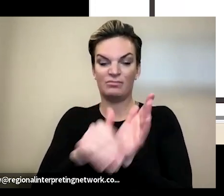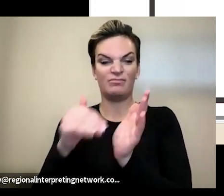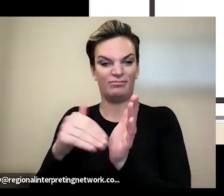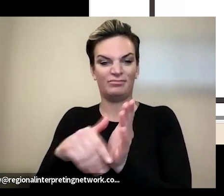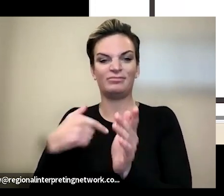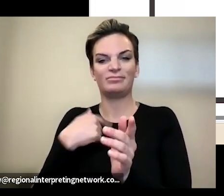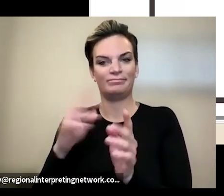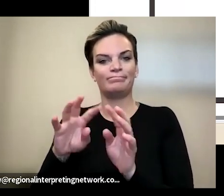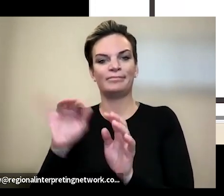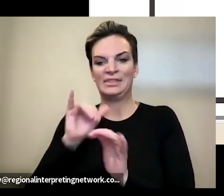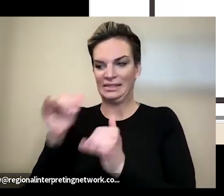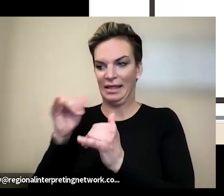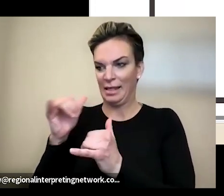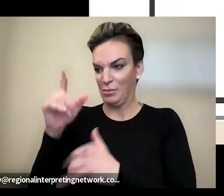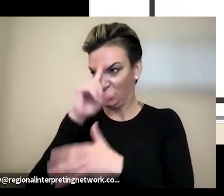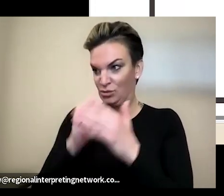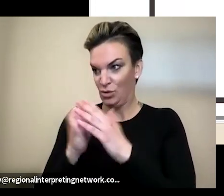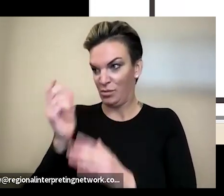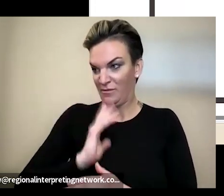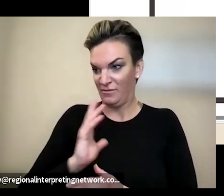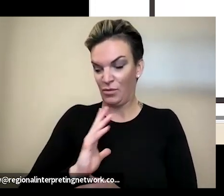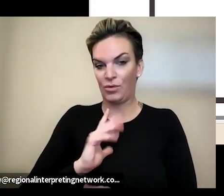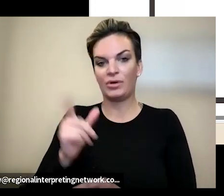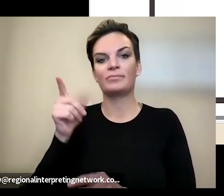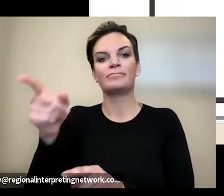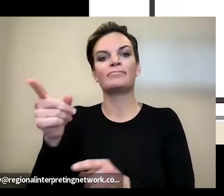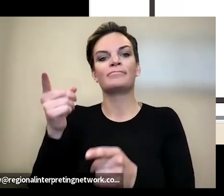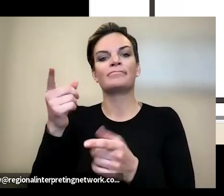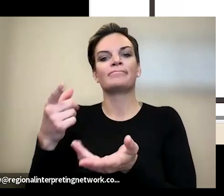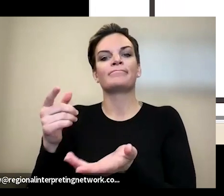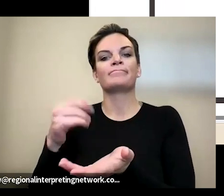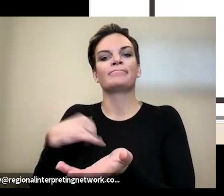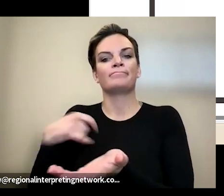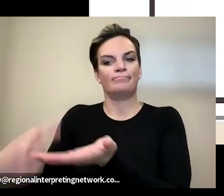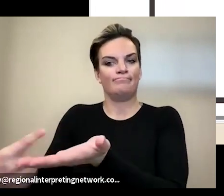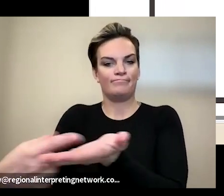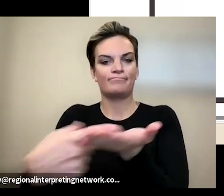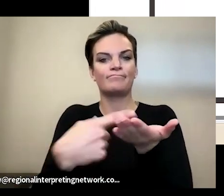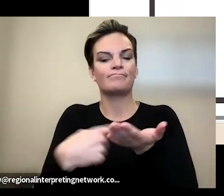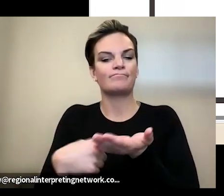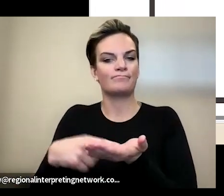again, it's something that is not discussed, it's not talked about by providers, so it's very